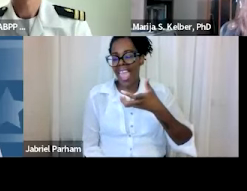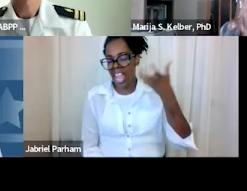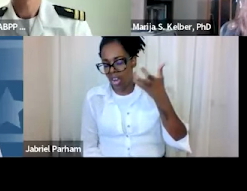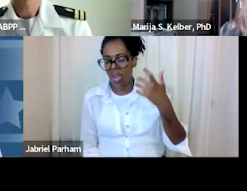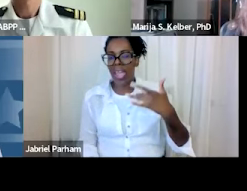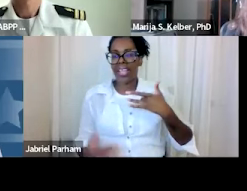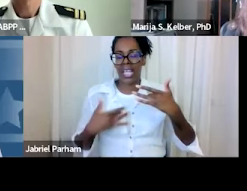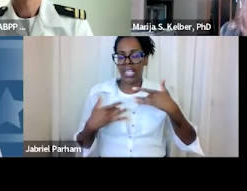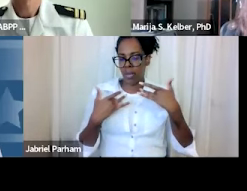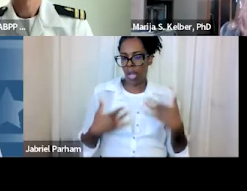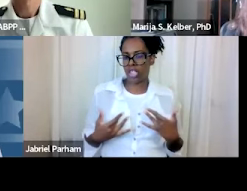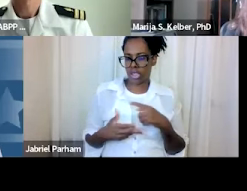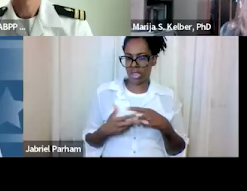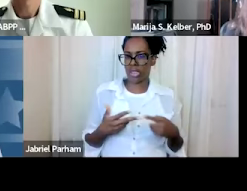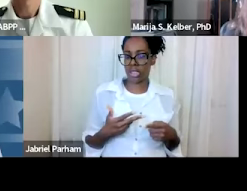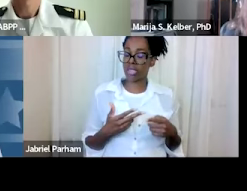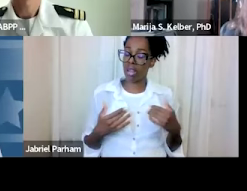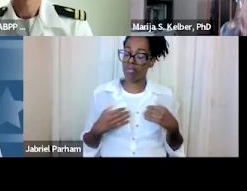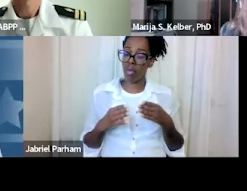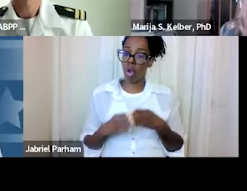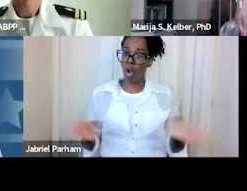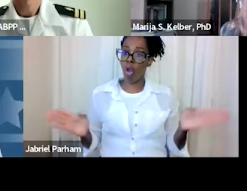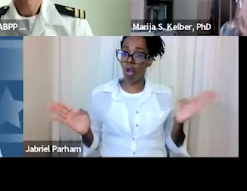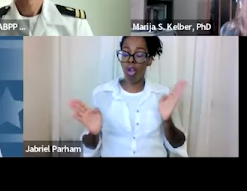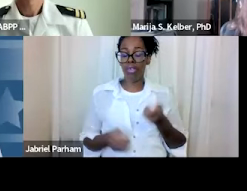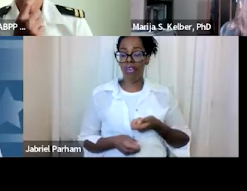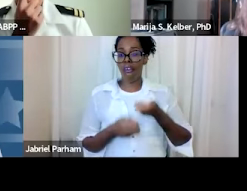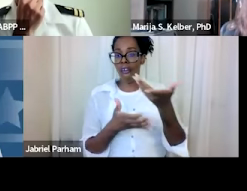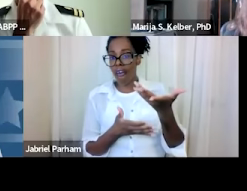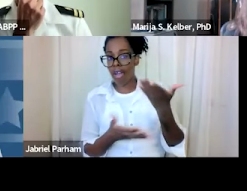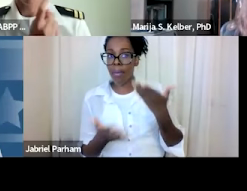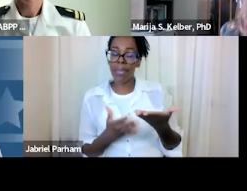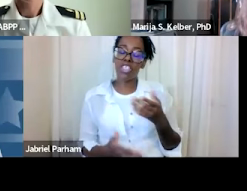These disorders have a broad range of causes: genetics, adverse childhood experiences,